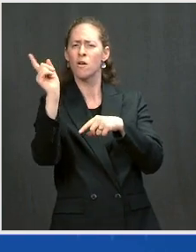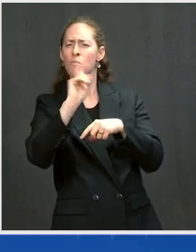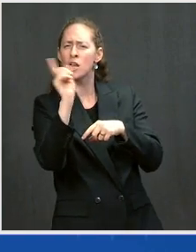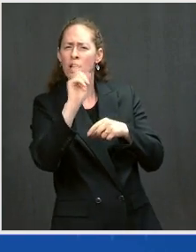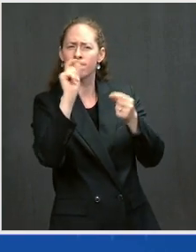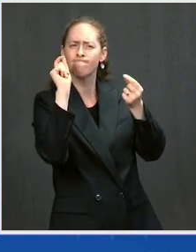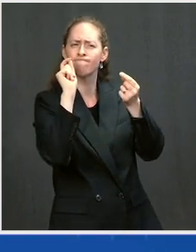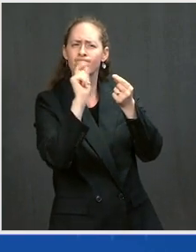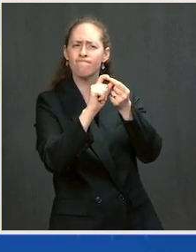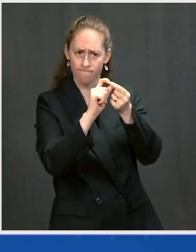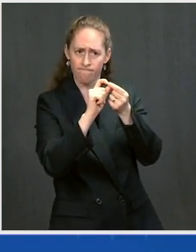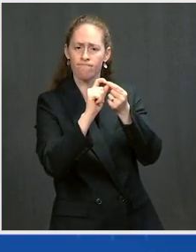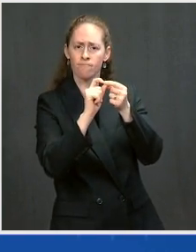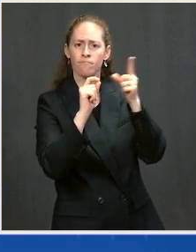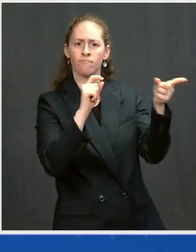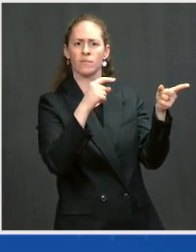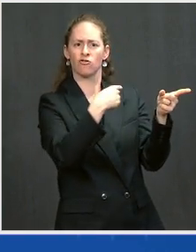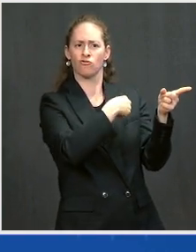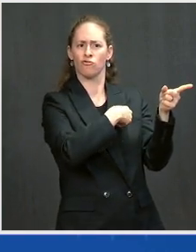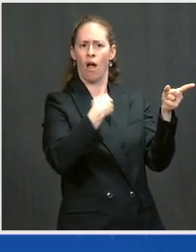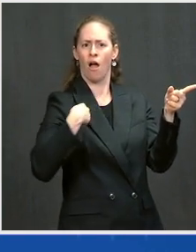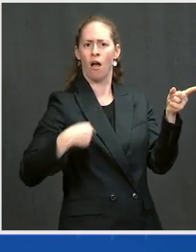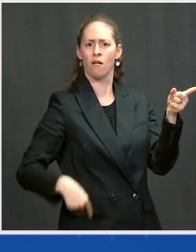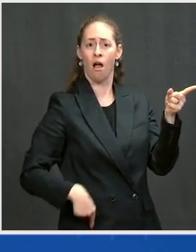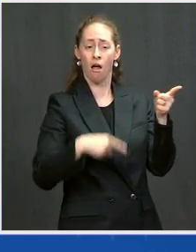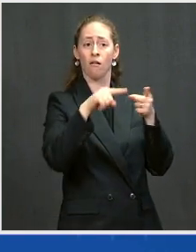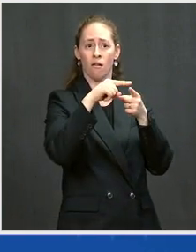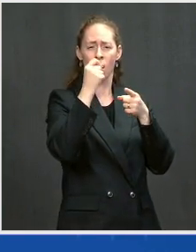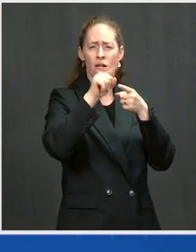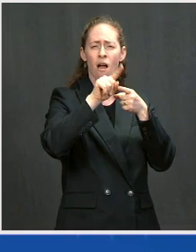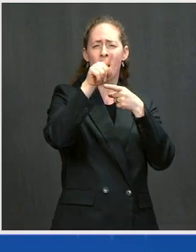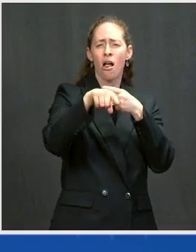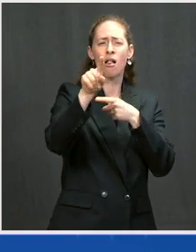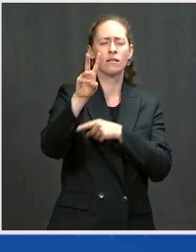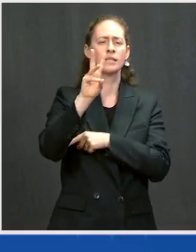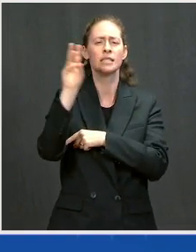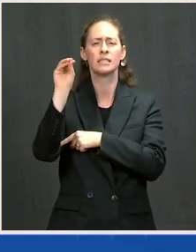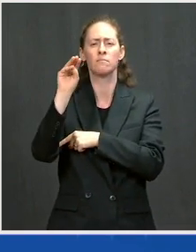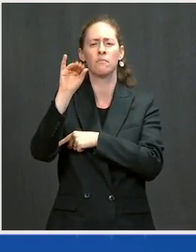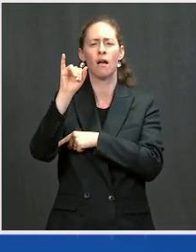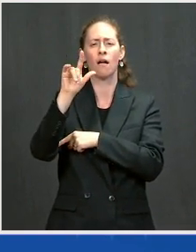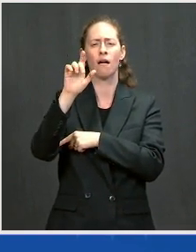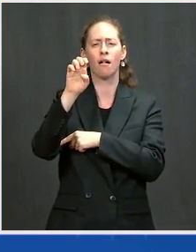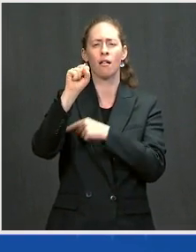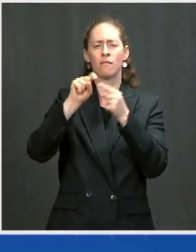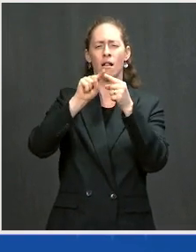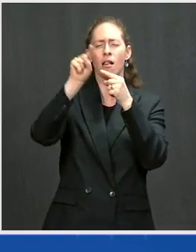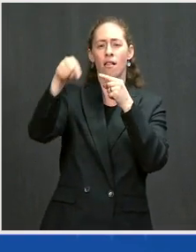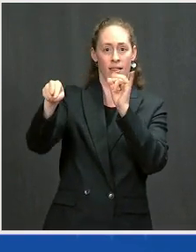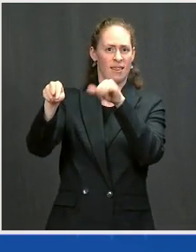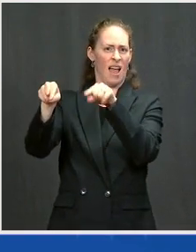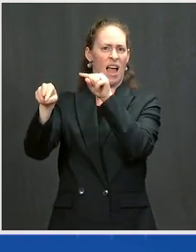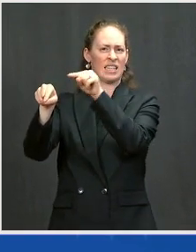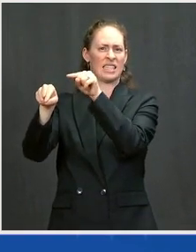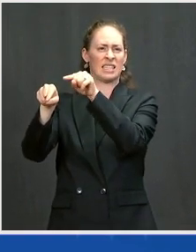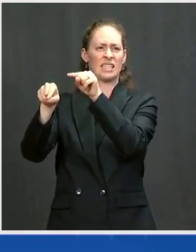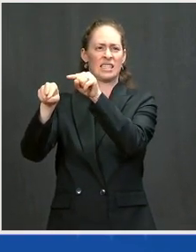had their orders to take that hill. As a young officer, Lieutenant Puckett knew that something wasn’t quite right.